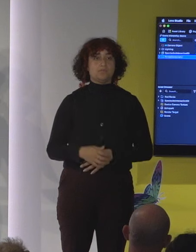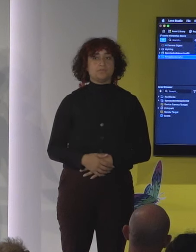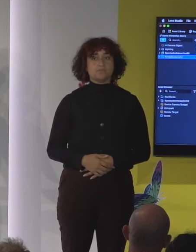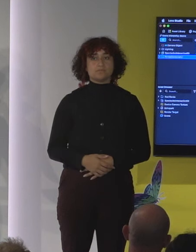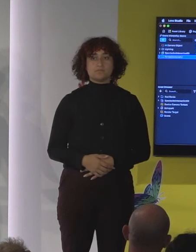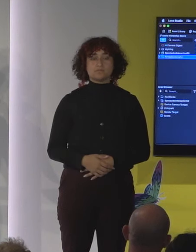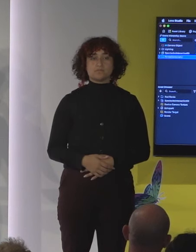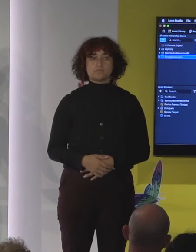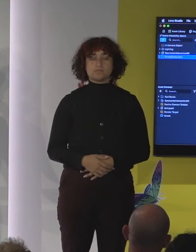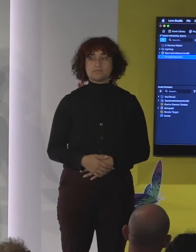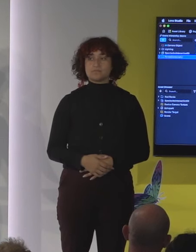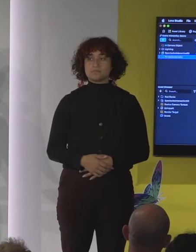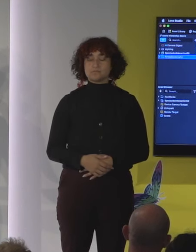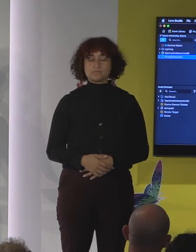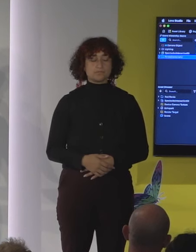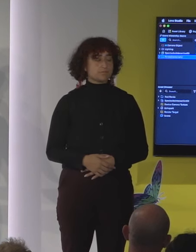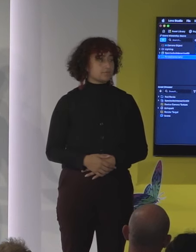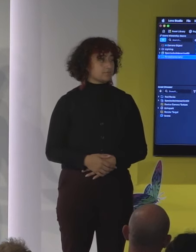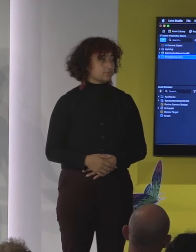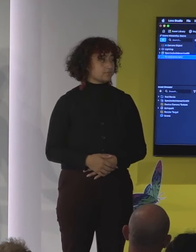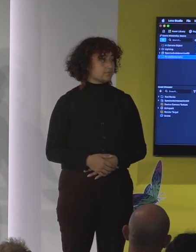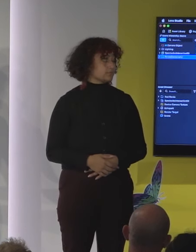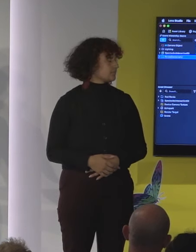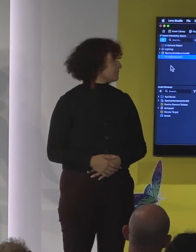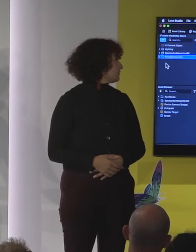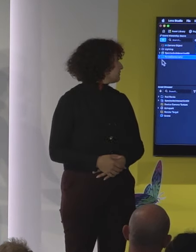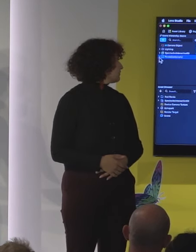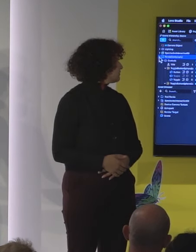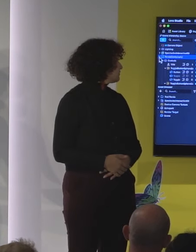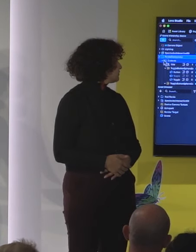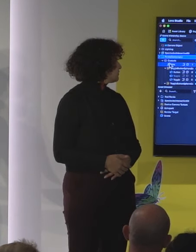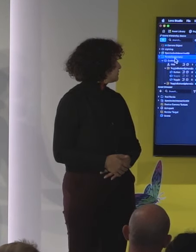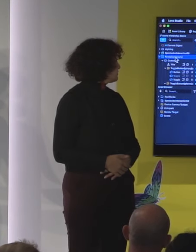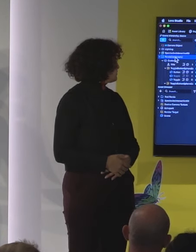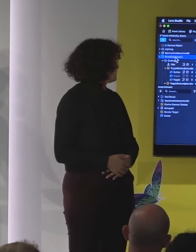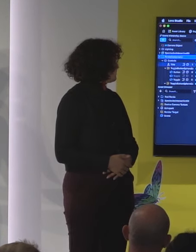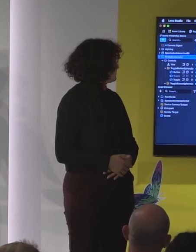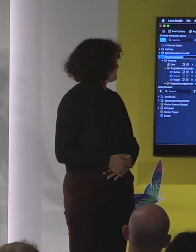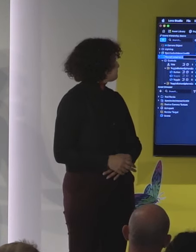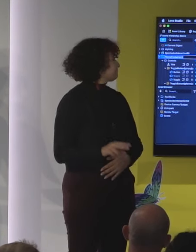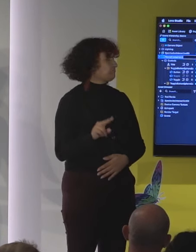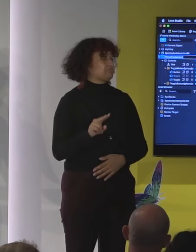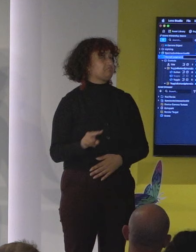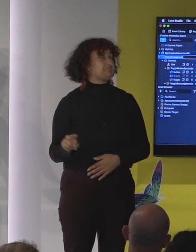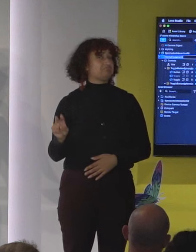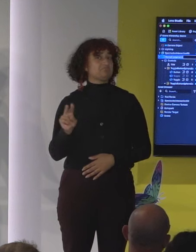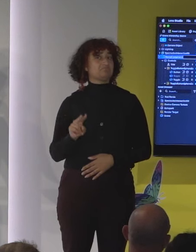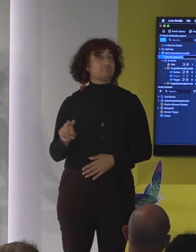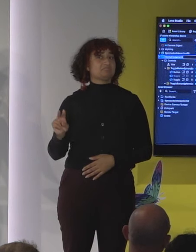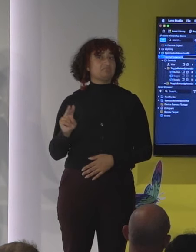So, here it is. Let's take a look at some of these input properties.